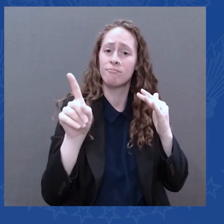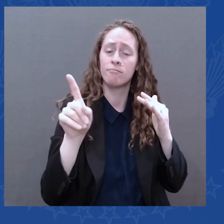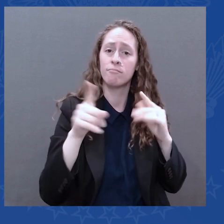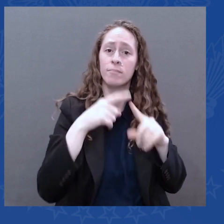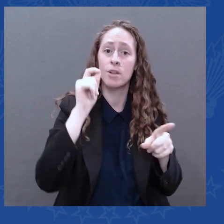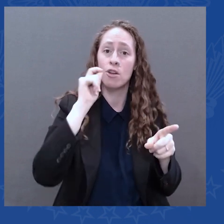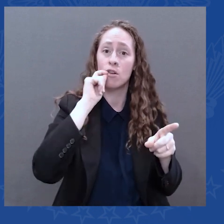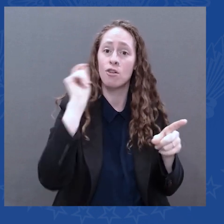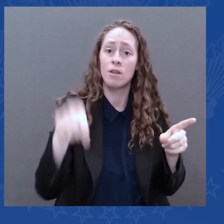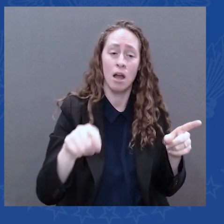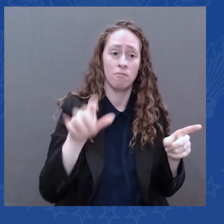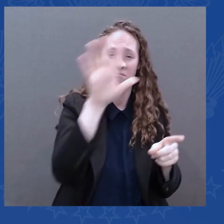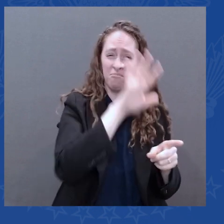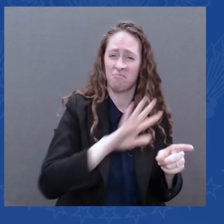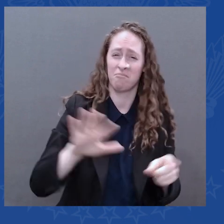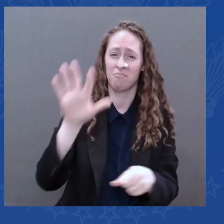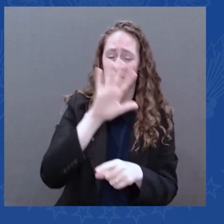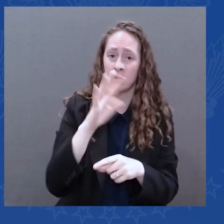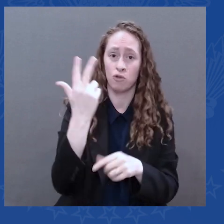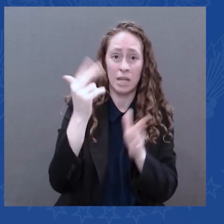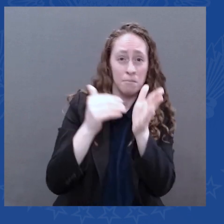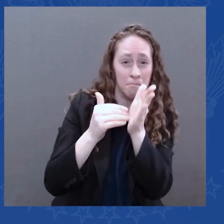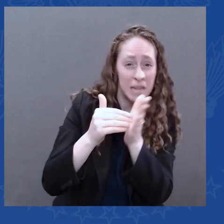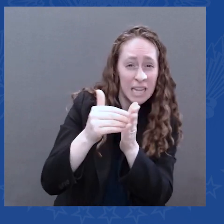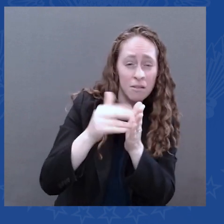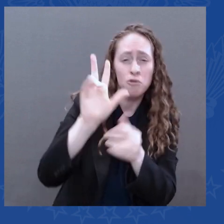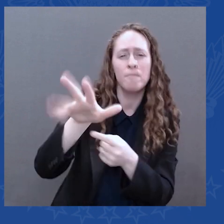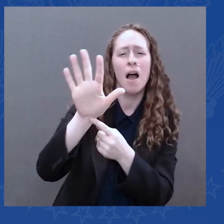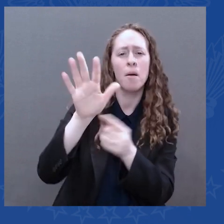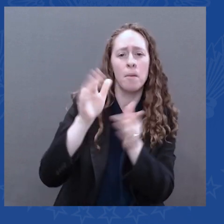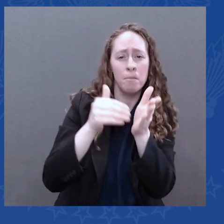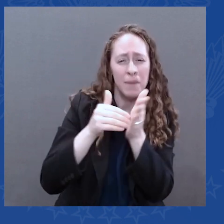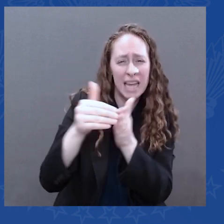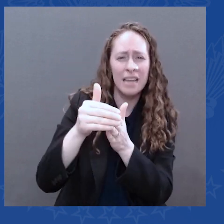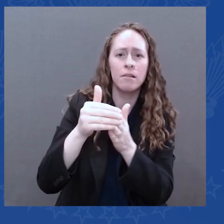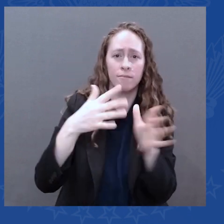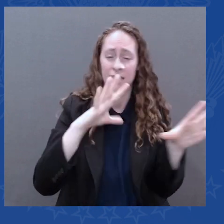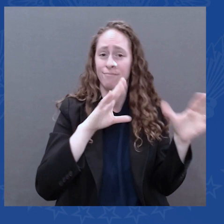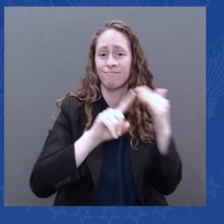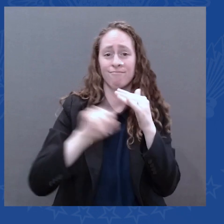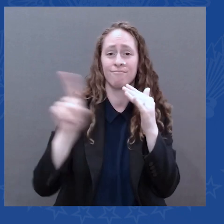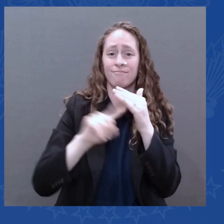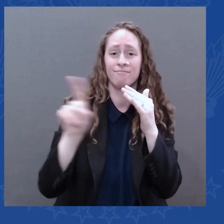Every second refugee is a child. And the numbers will keep rising.